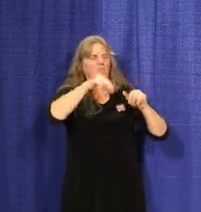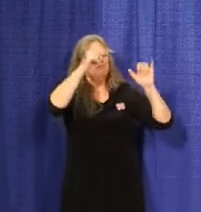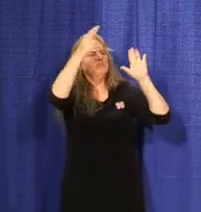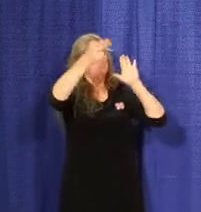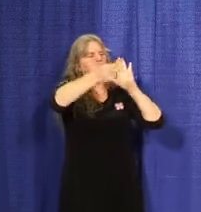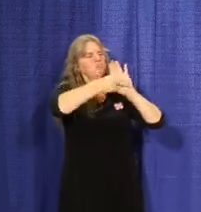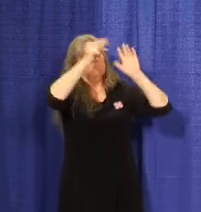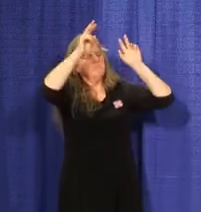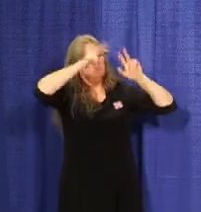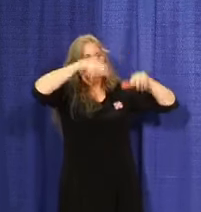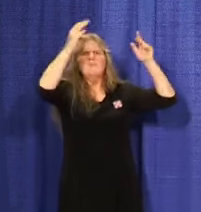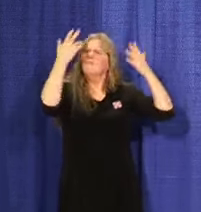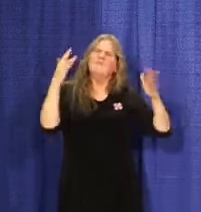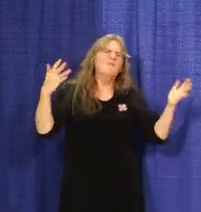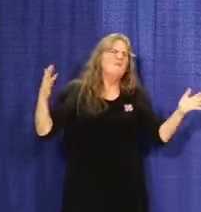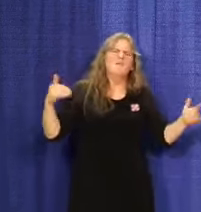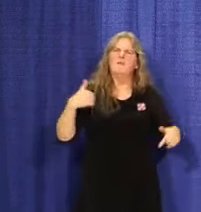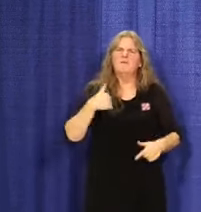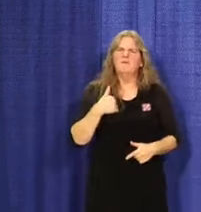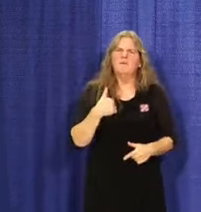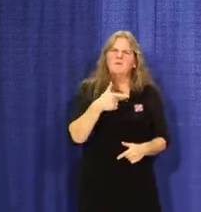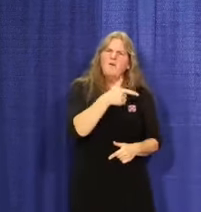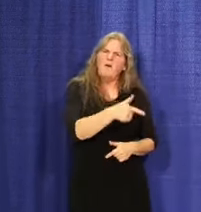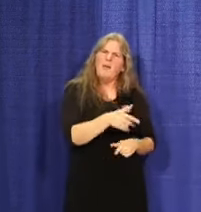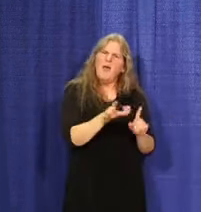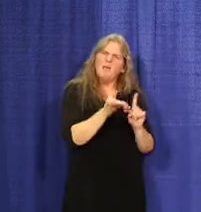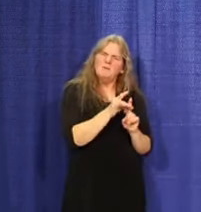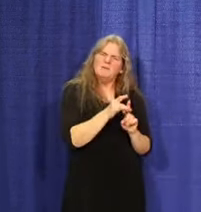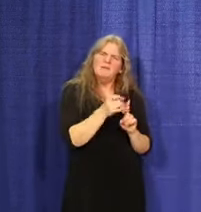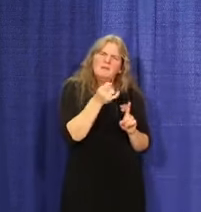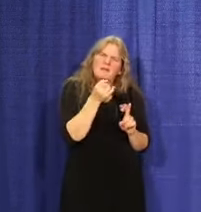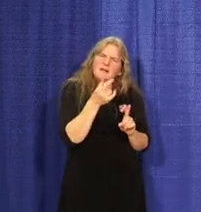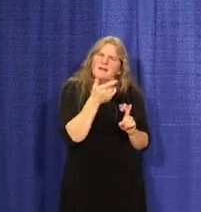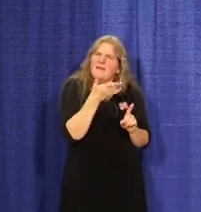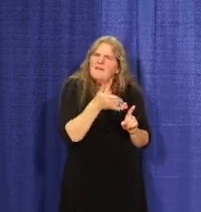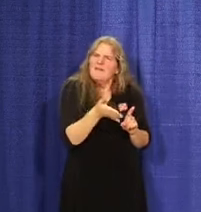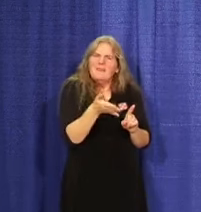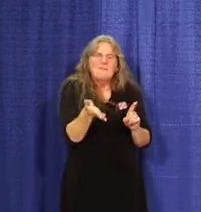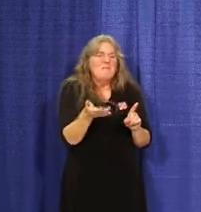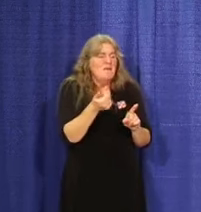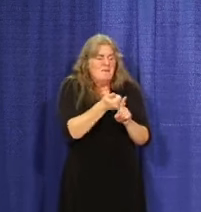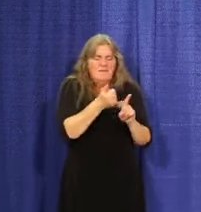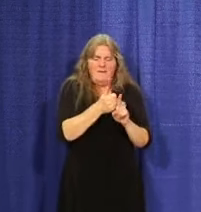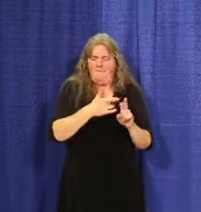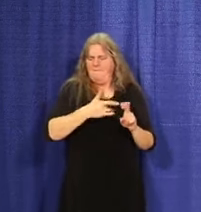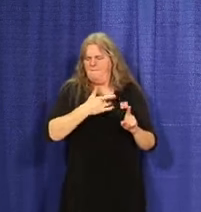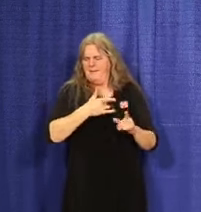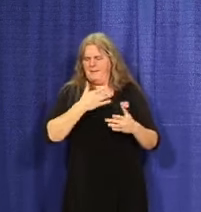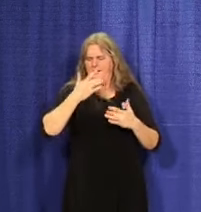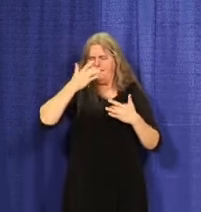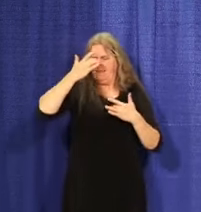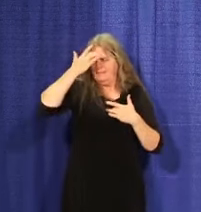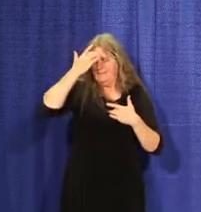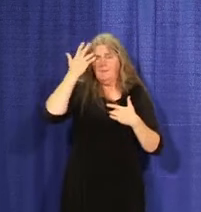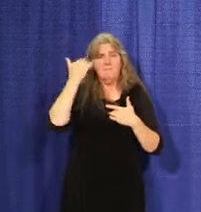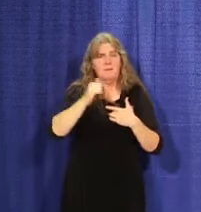Please remember that those with a diagnosis, or even those who may have symptoms, are not material for social media.